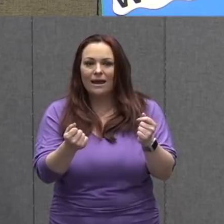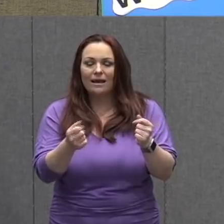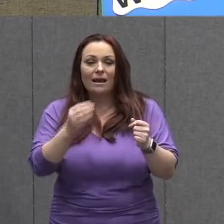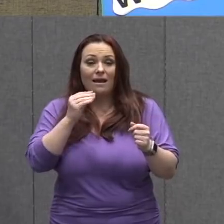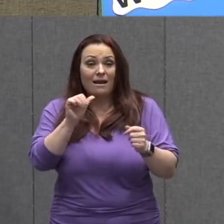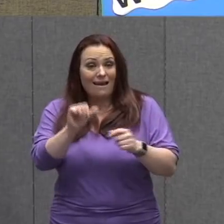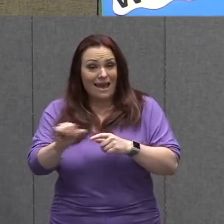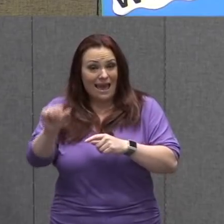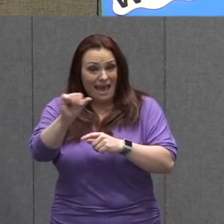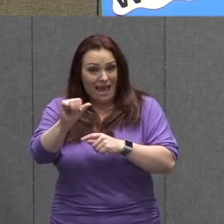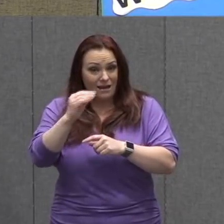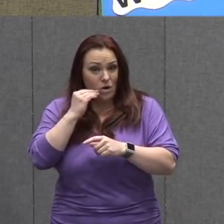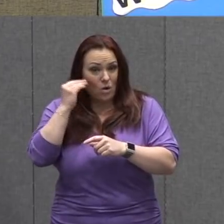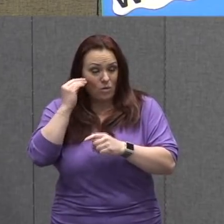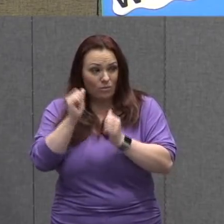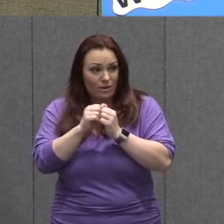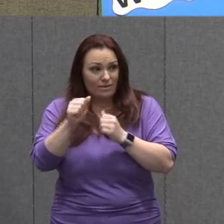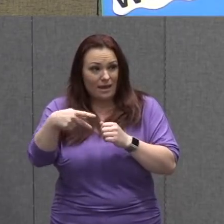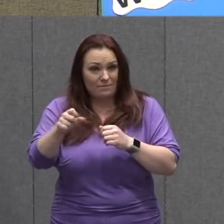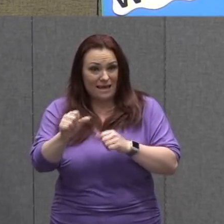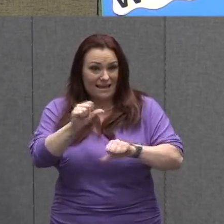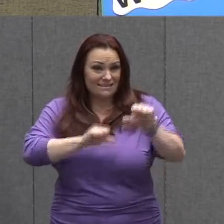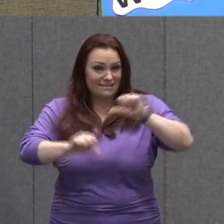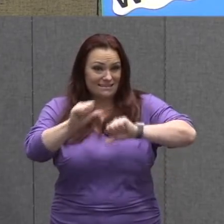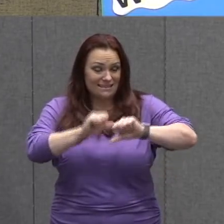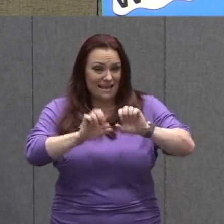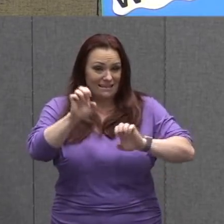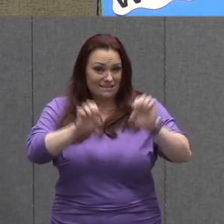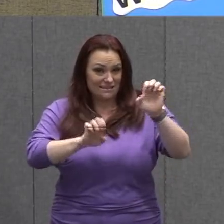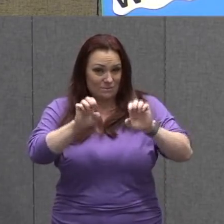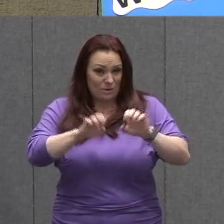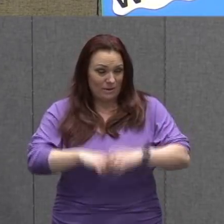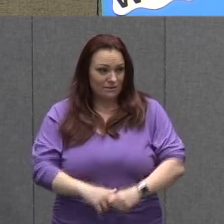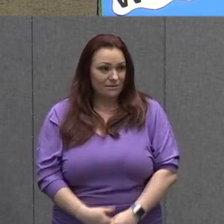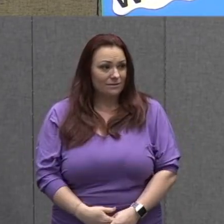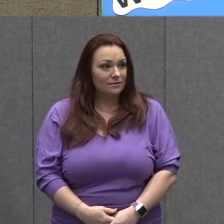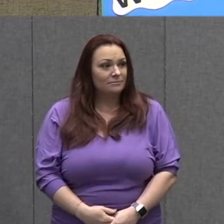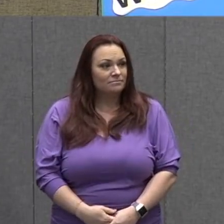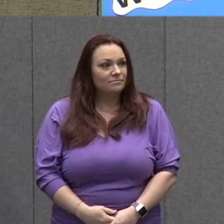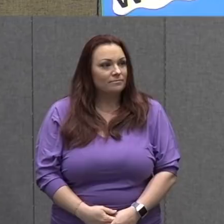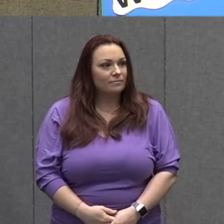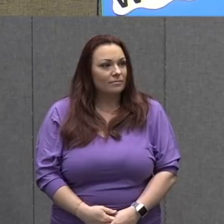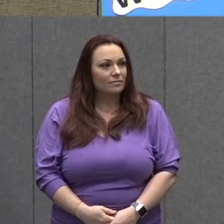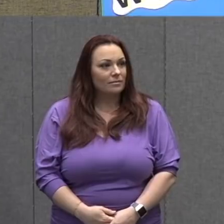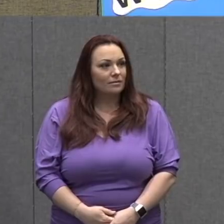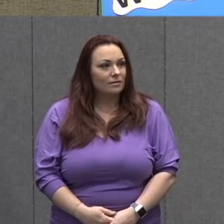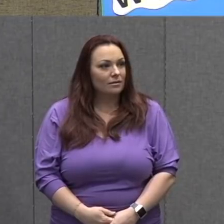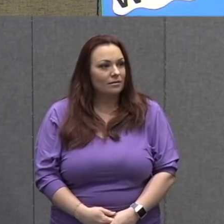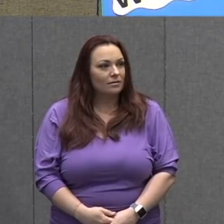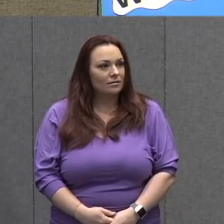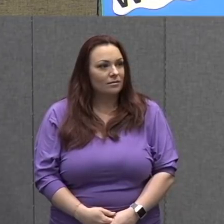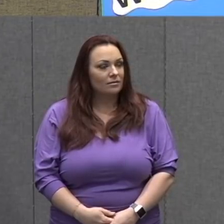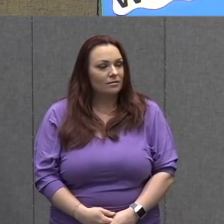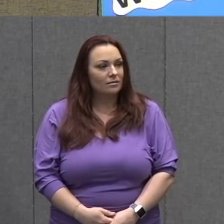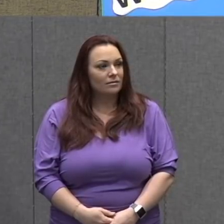I'm gonna move my chair. Okay. To do this experiment, you are gonna need a balloon,